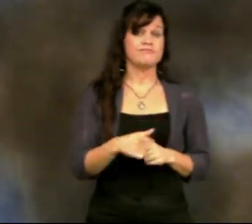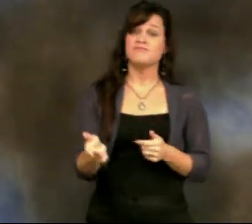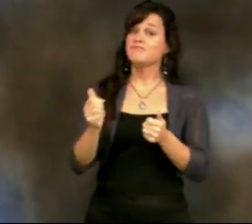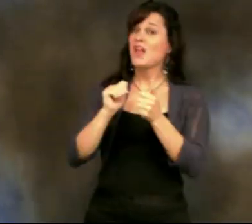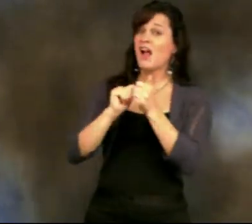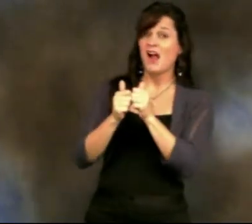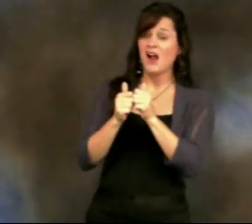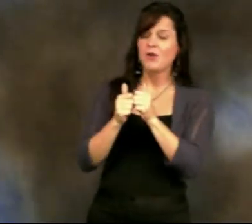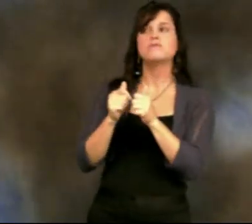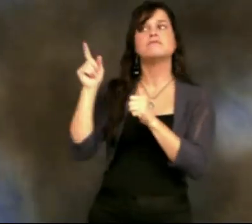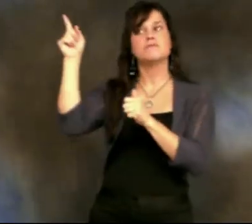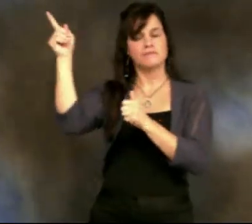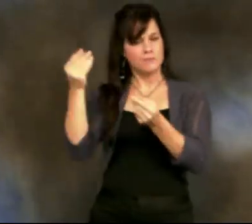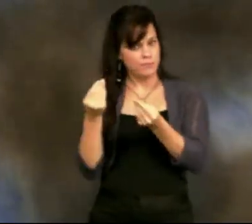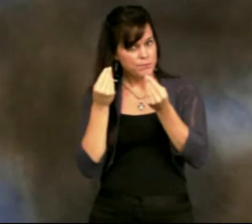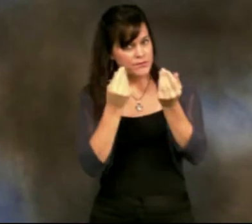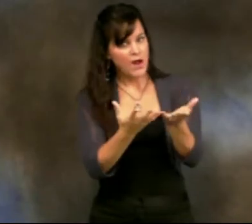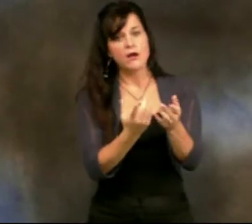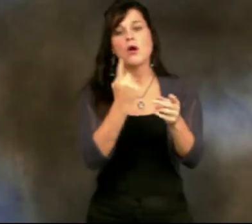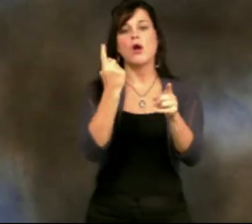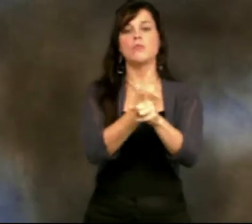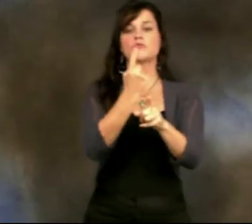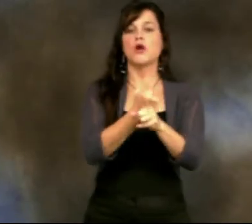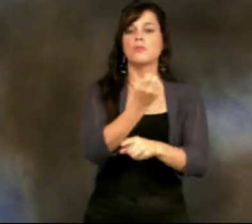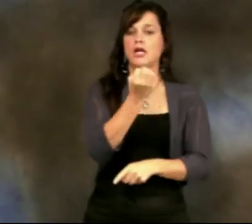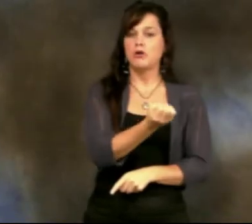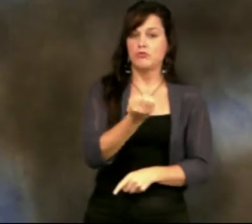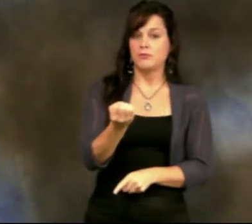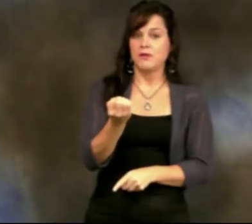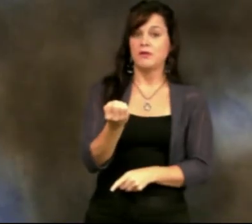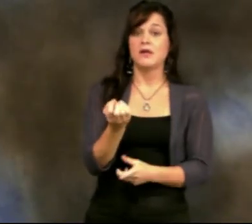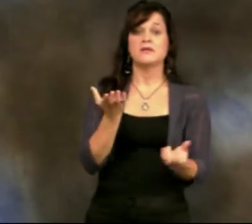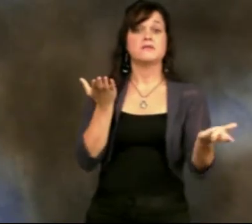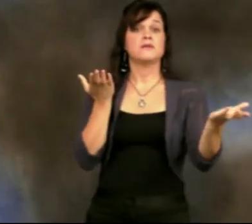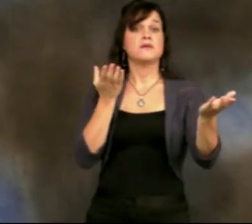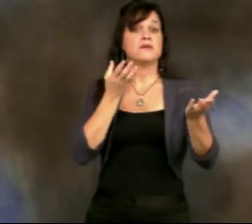the individual’s type of hearing loss and his or her communication preference.